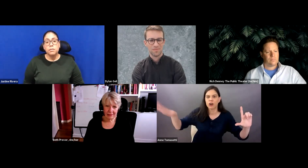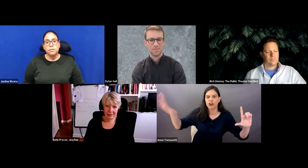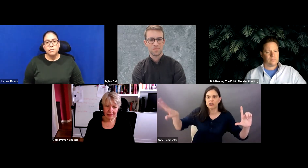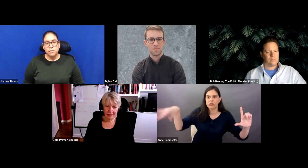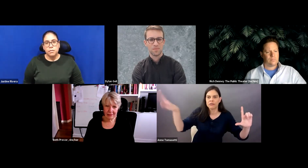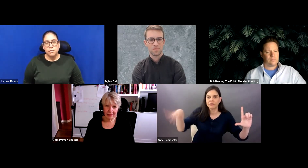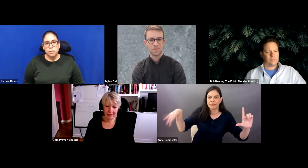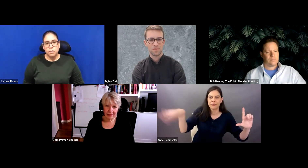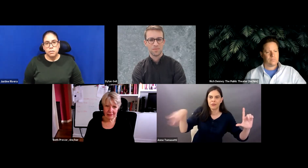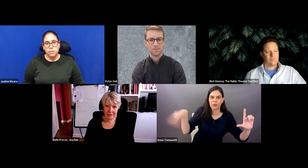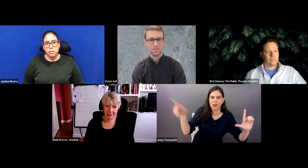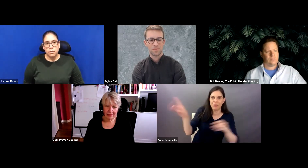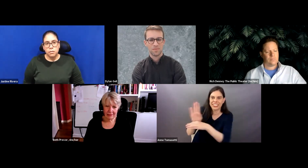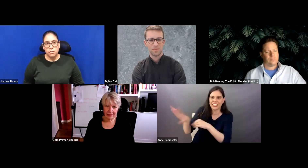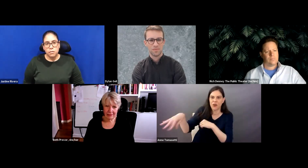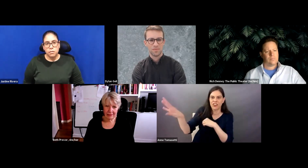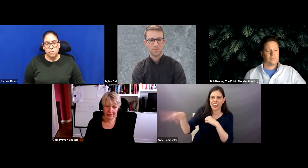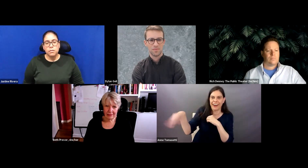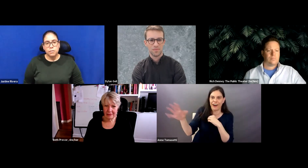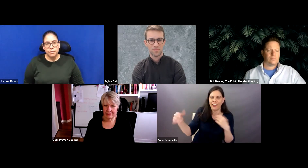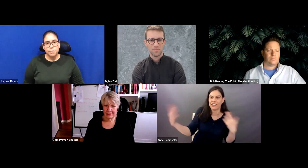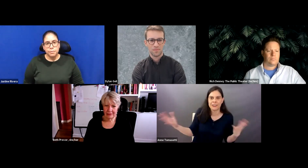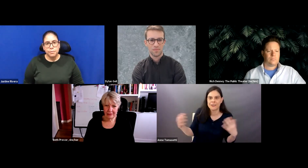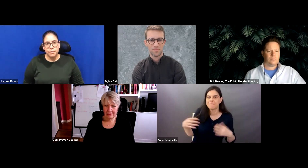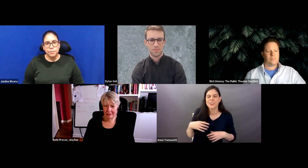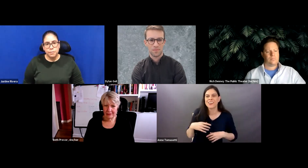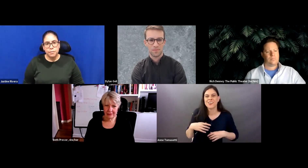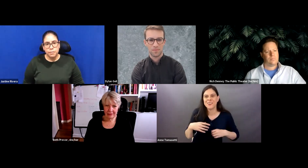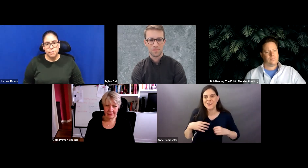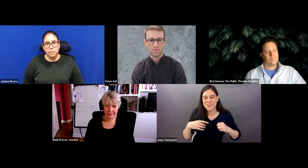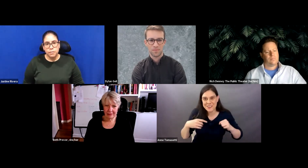were thinking about maybe doing a split screen and so she can have her full screen and we can put an interpreter over to the